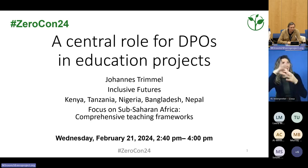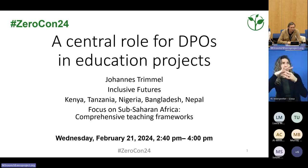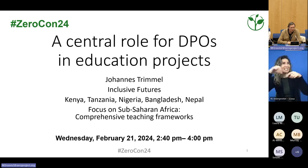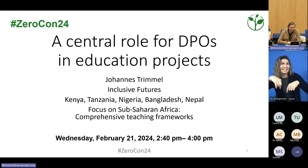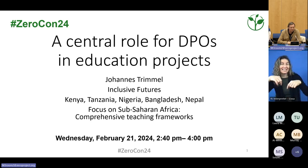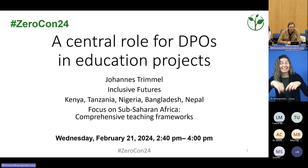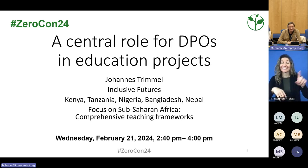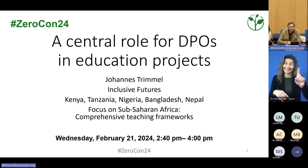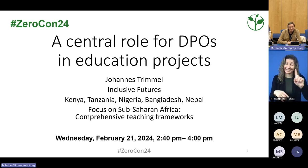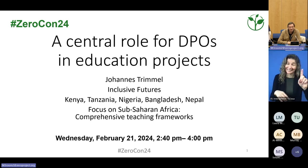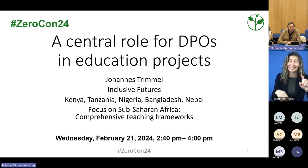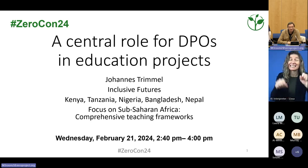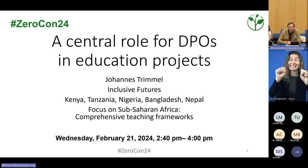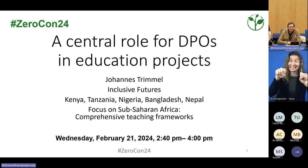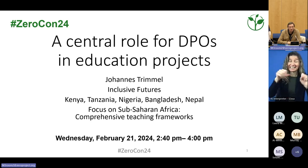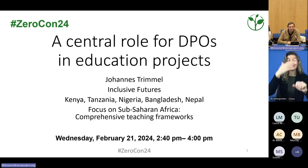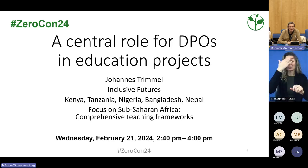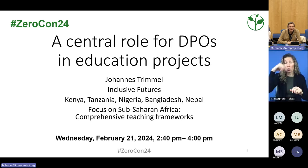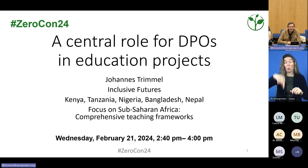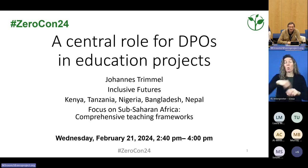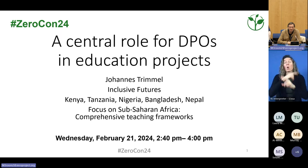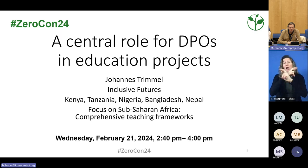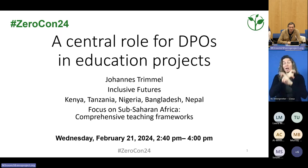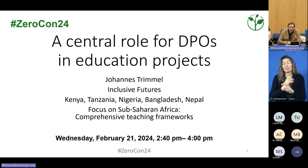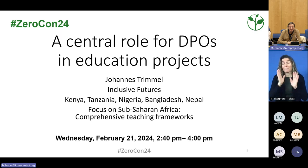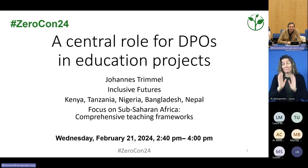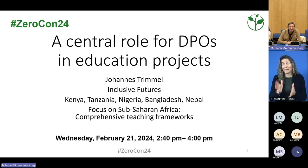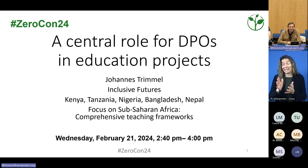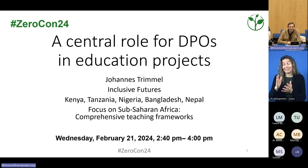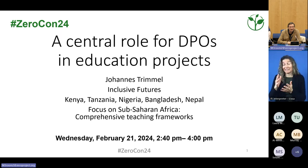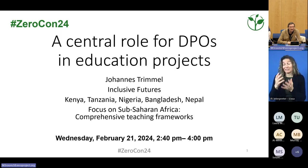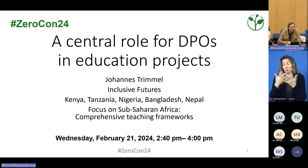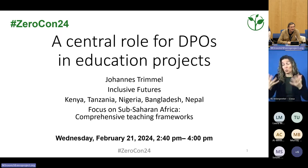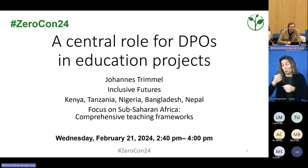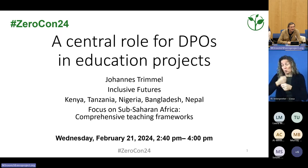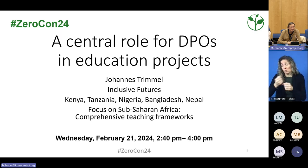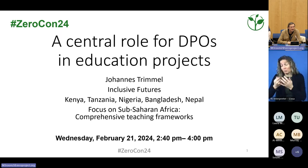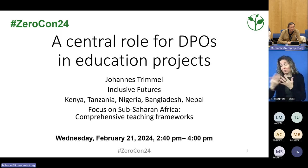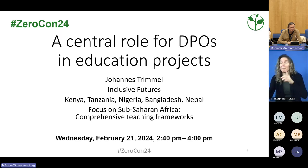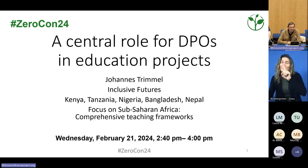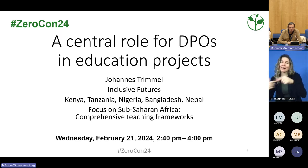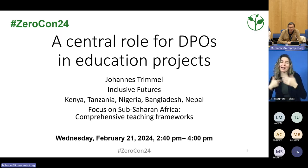lot where we will talk about the programme we are implementing in Kenya, Tanzania, Nigeria,